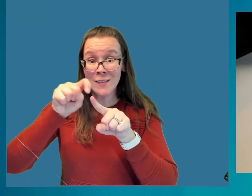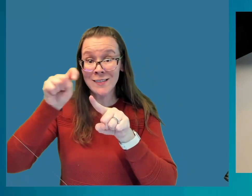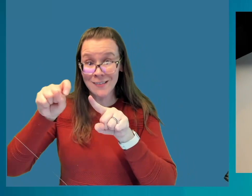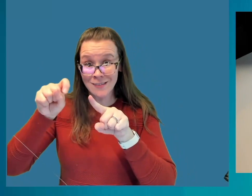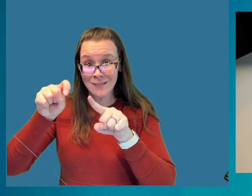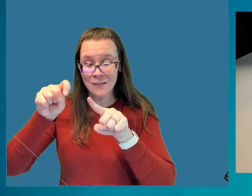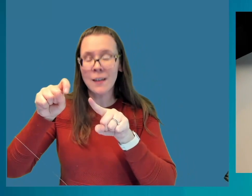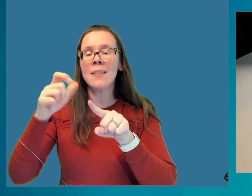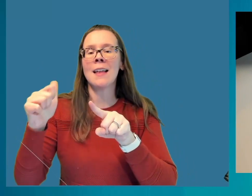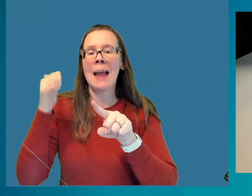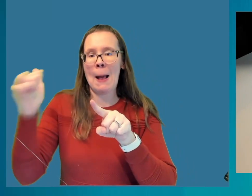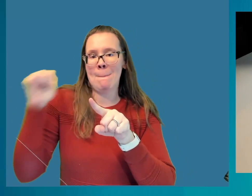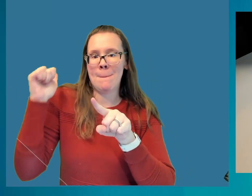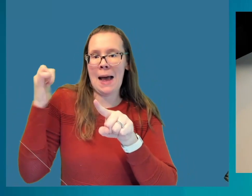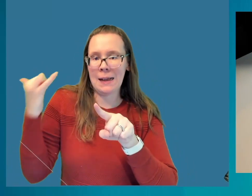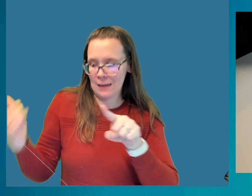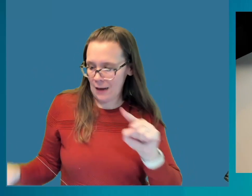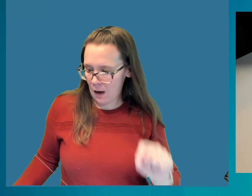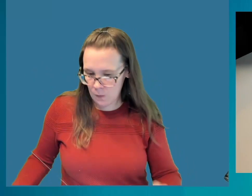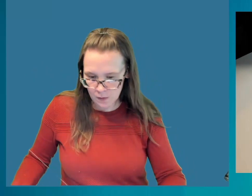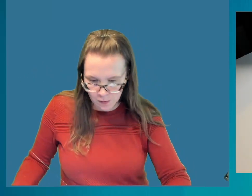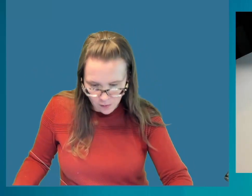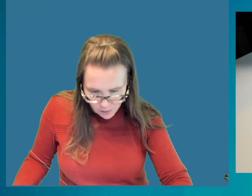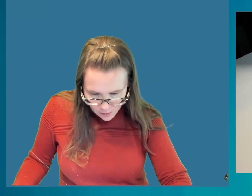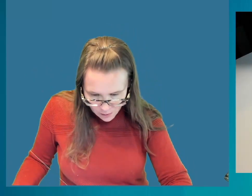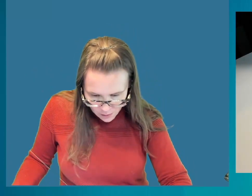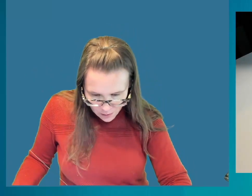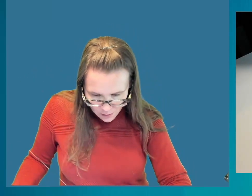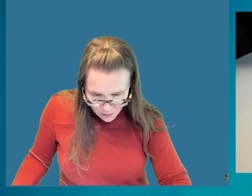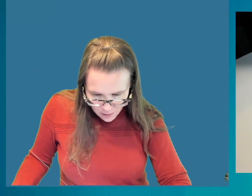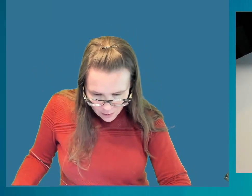at this point. So I'm just going to go a couple stitches over my starting point.